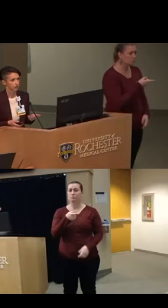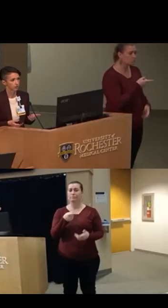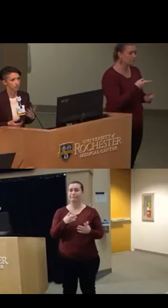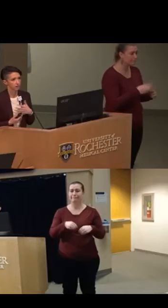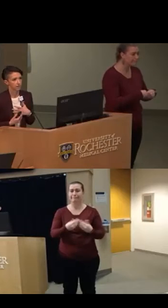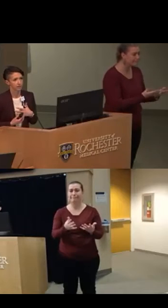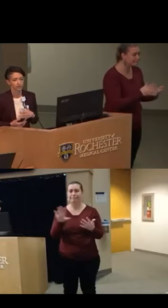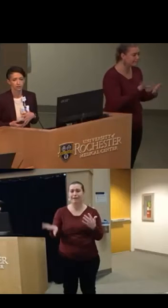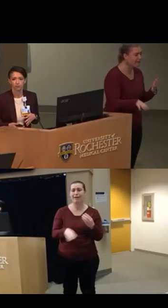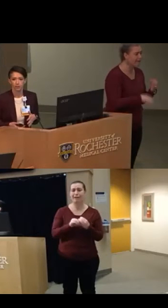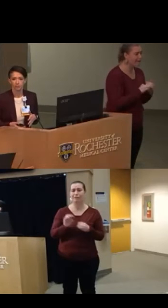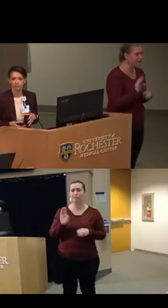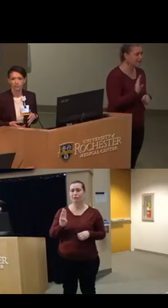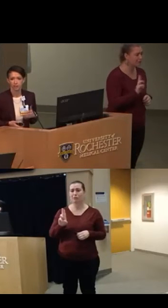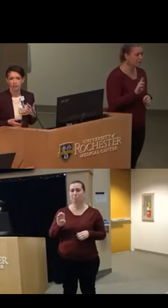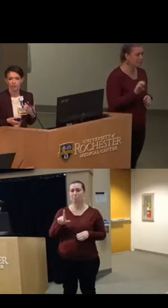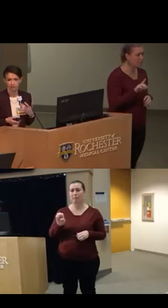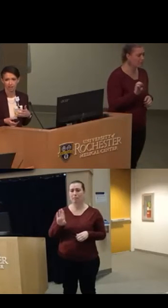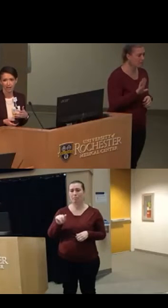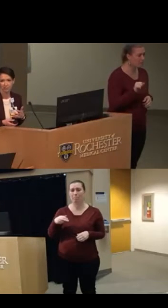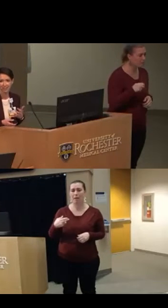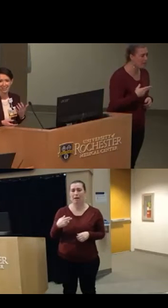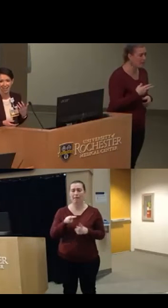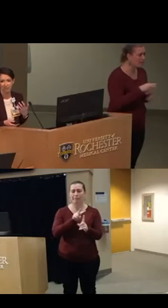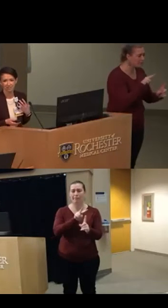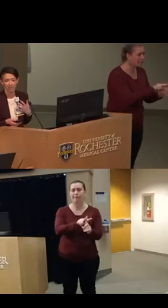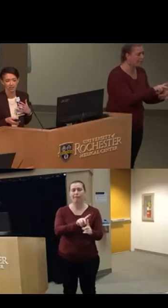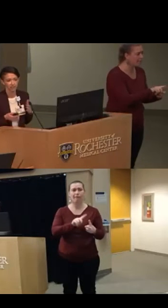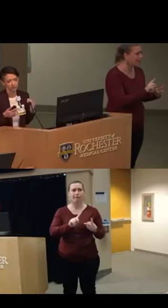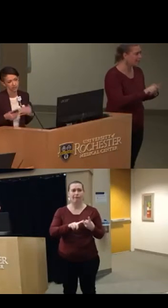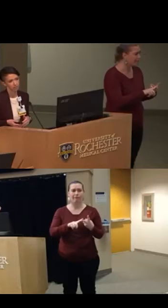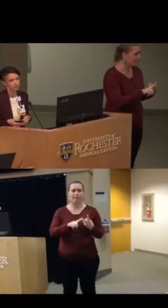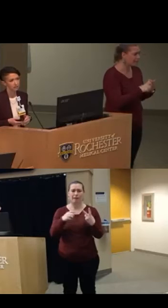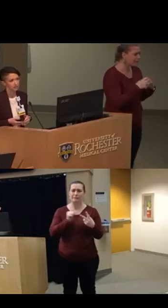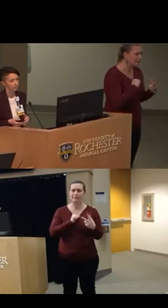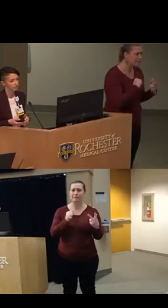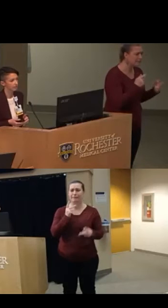although we have nothing against those things okay but um this is probably a type of client